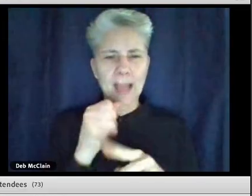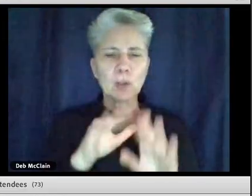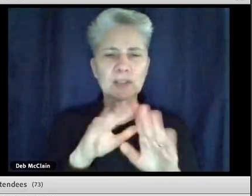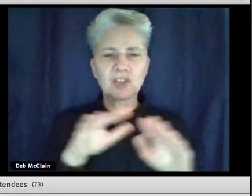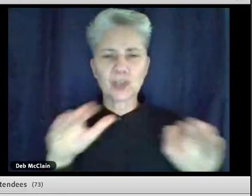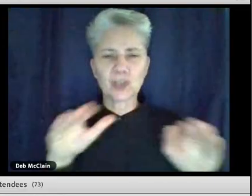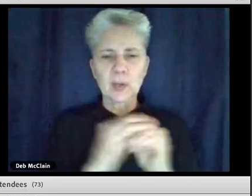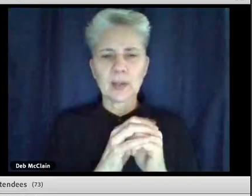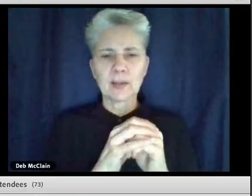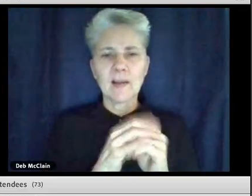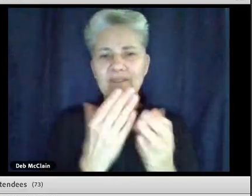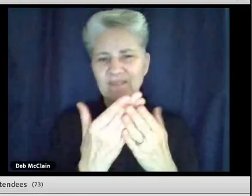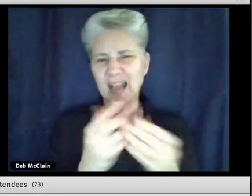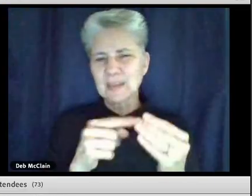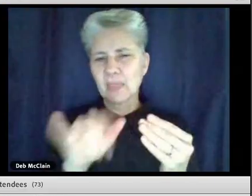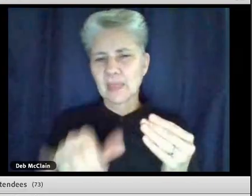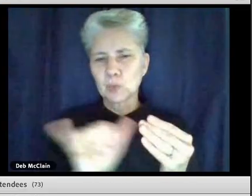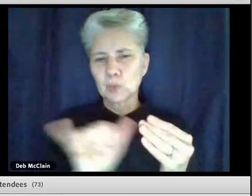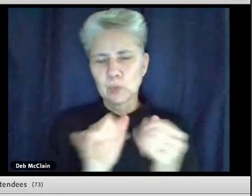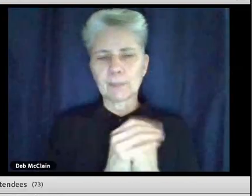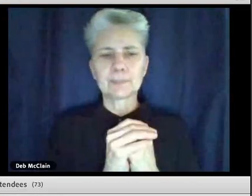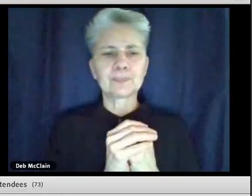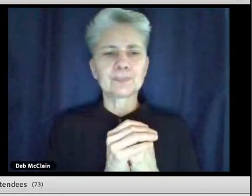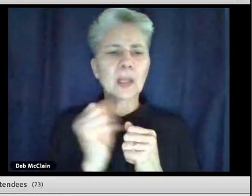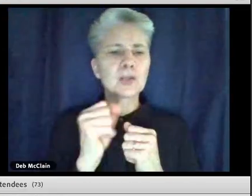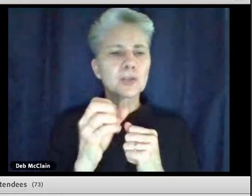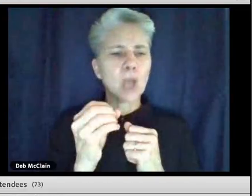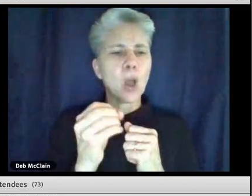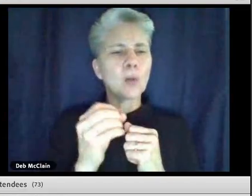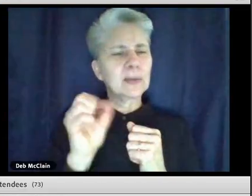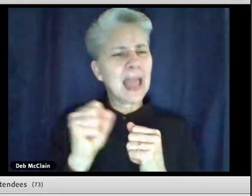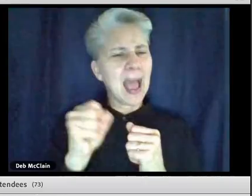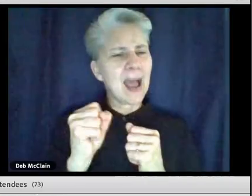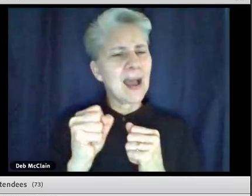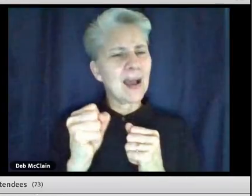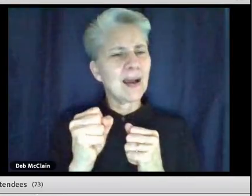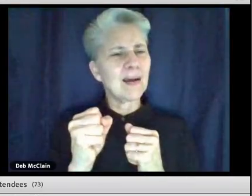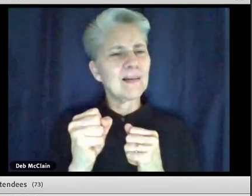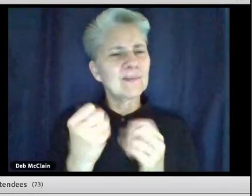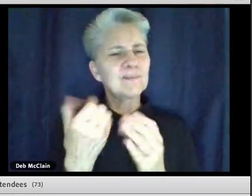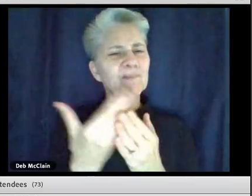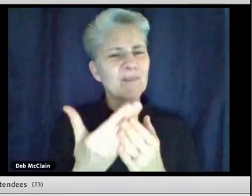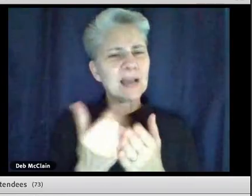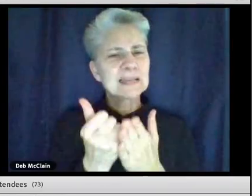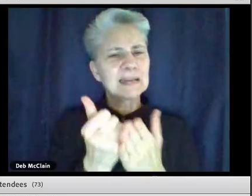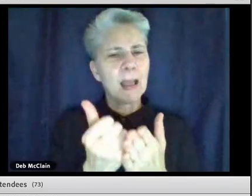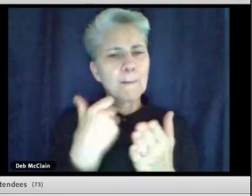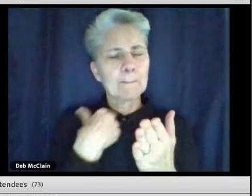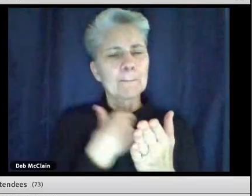And they do say, Monica, that it's a low impact on children. There's some facts on that too so --